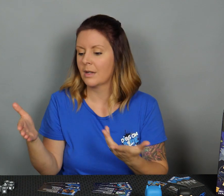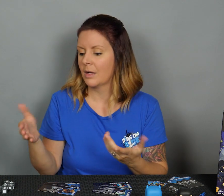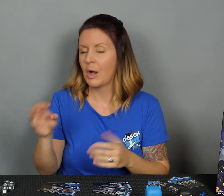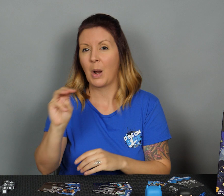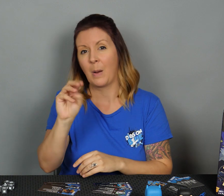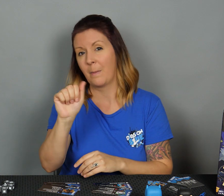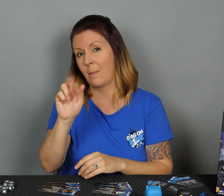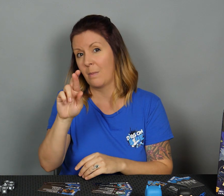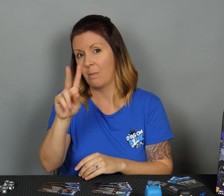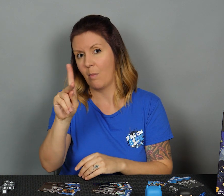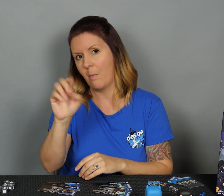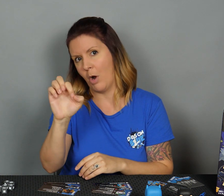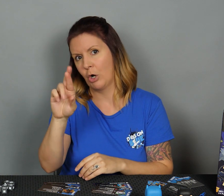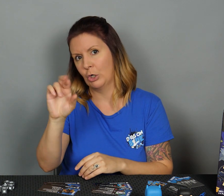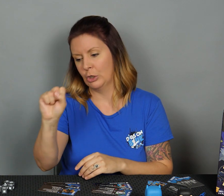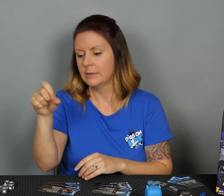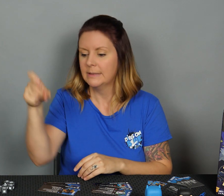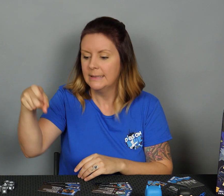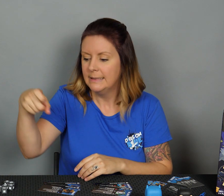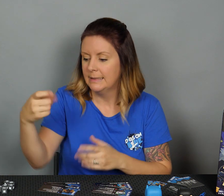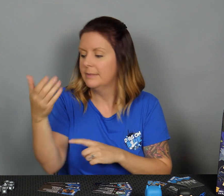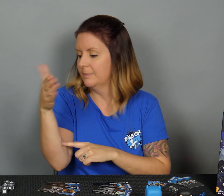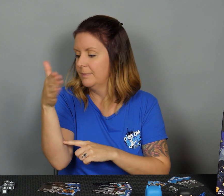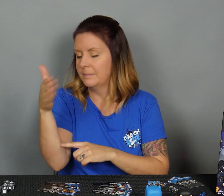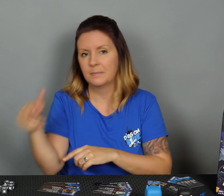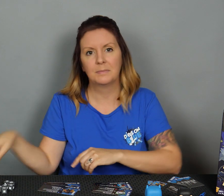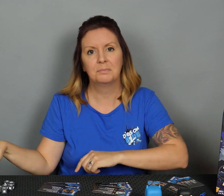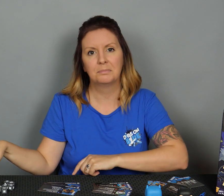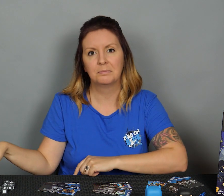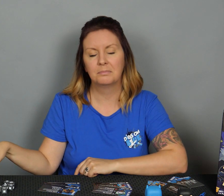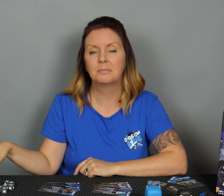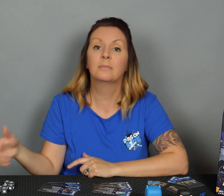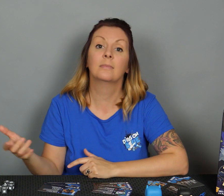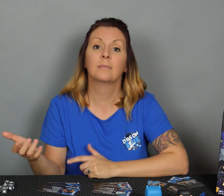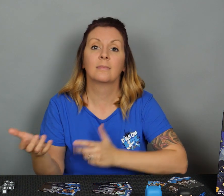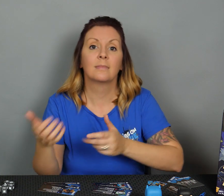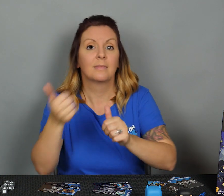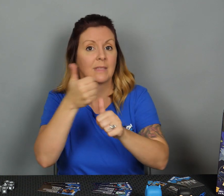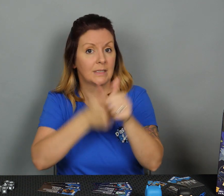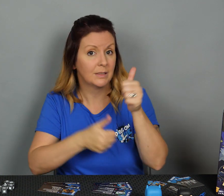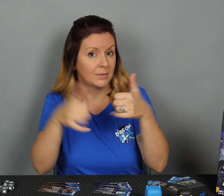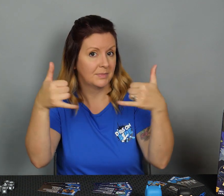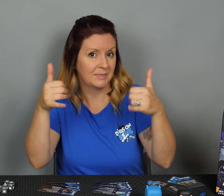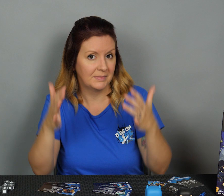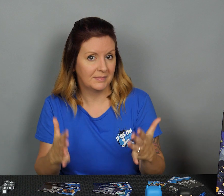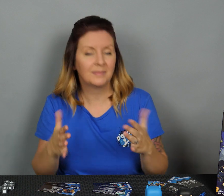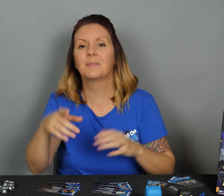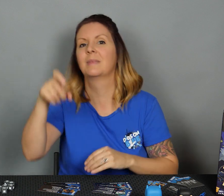This scenario uses flag markers.